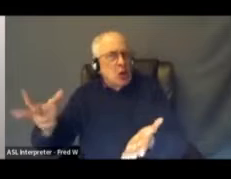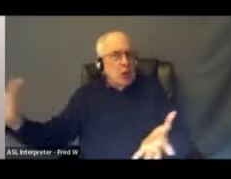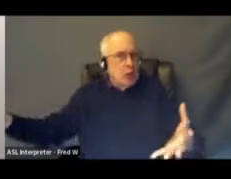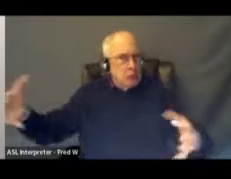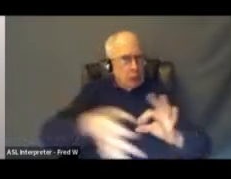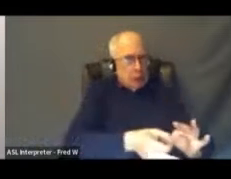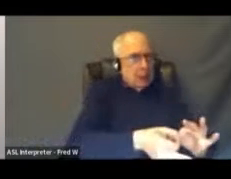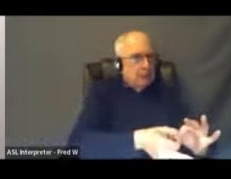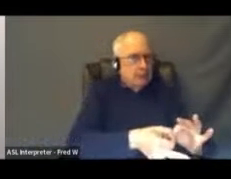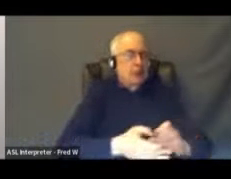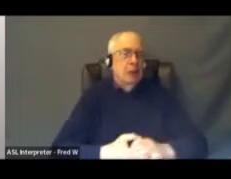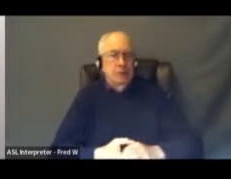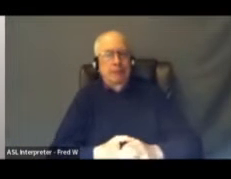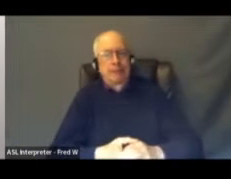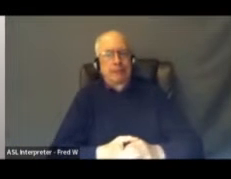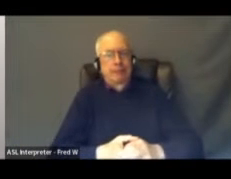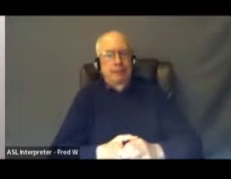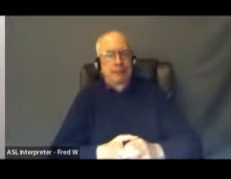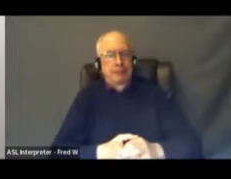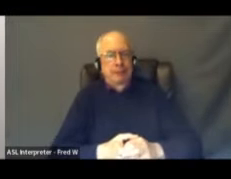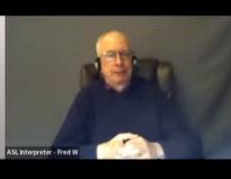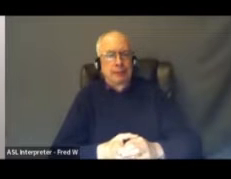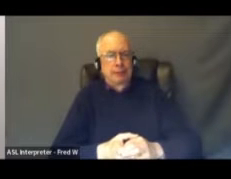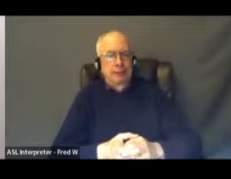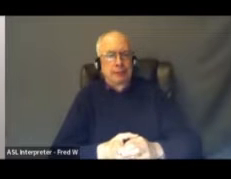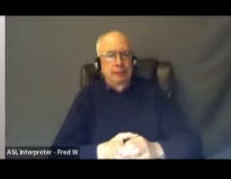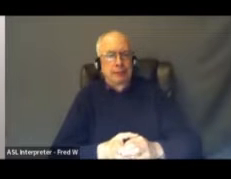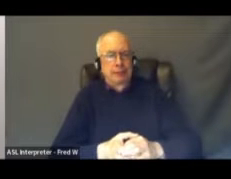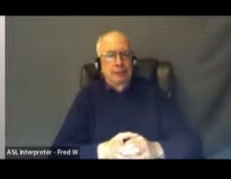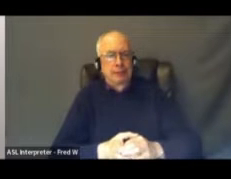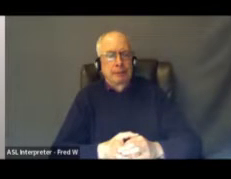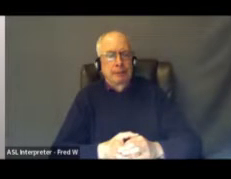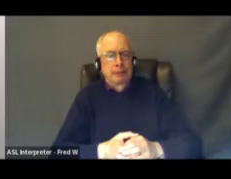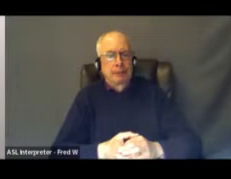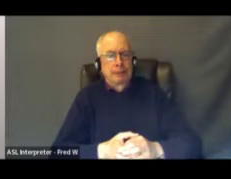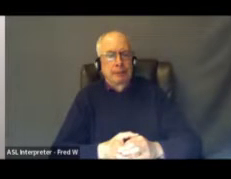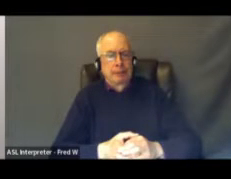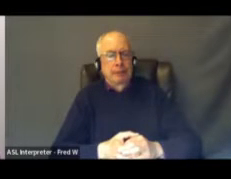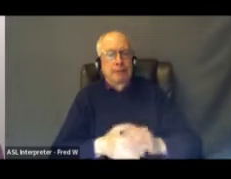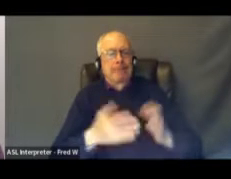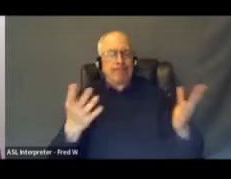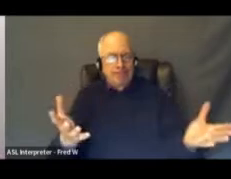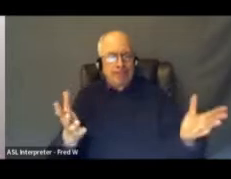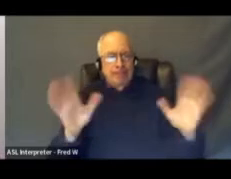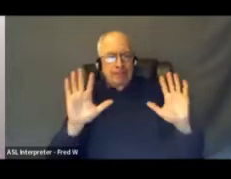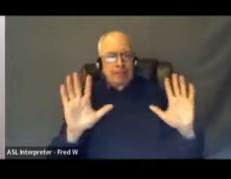Next slide, please. All right, on the day to day,